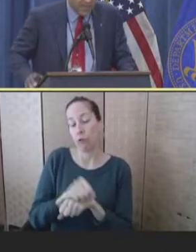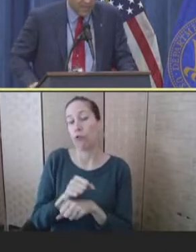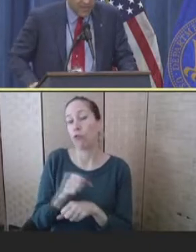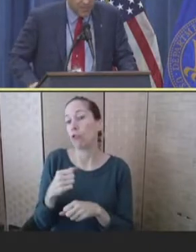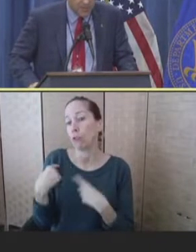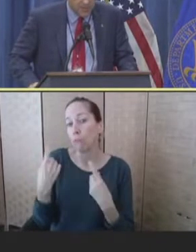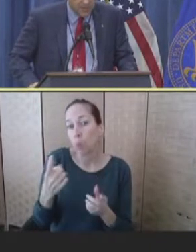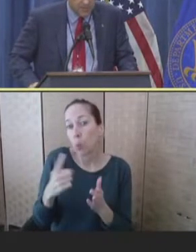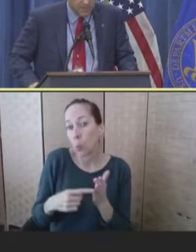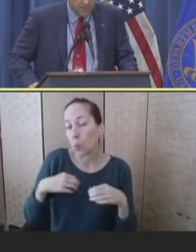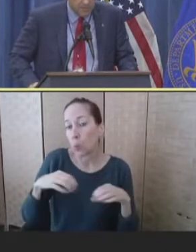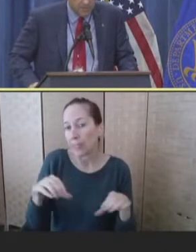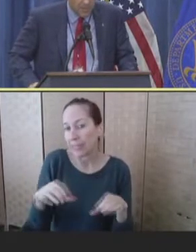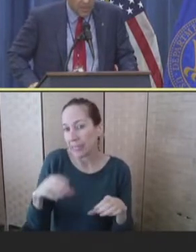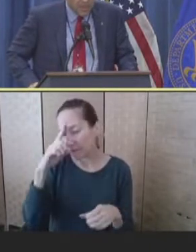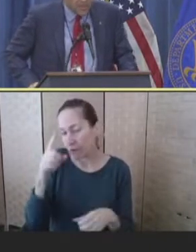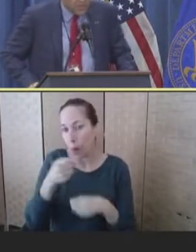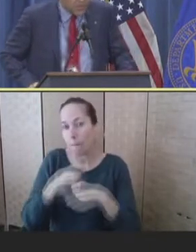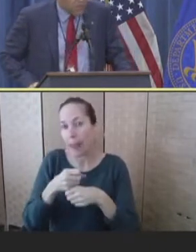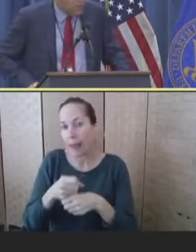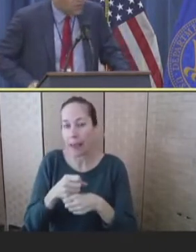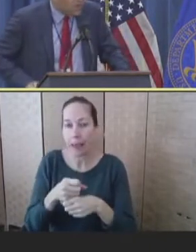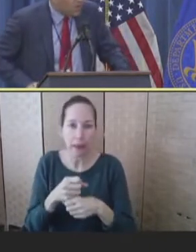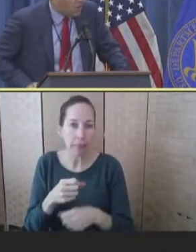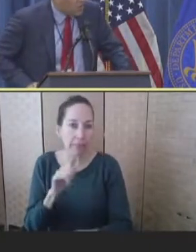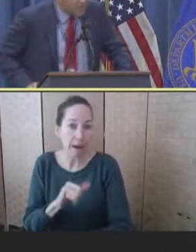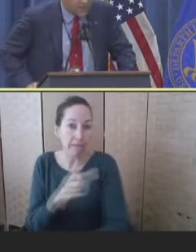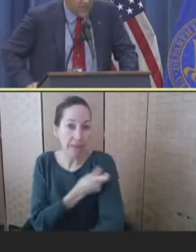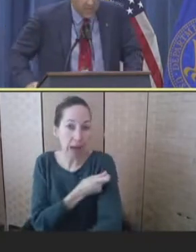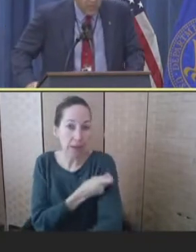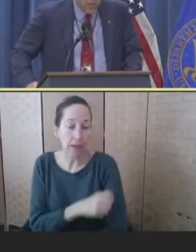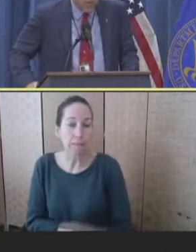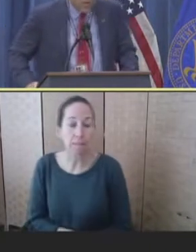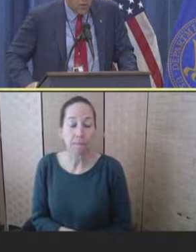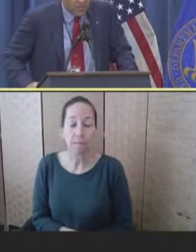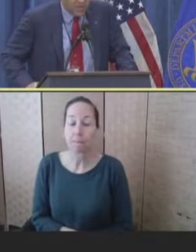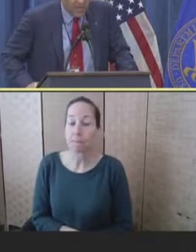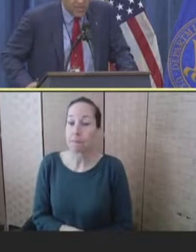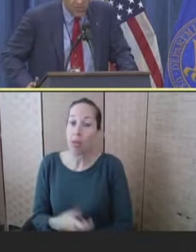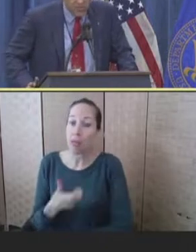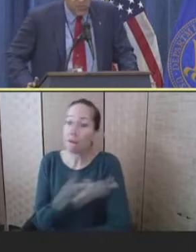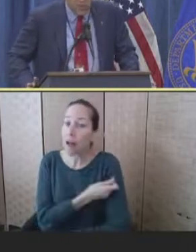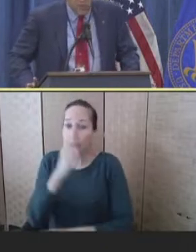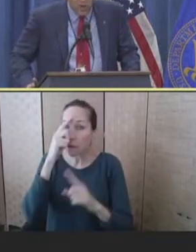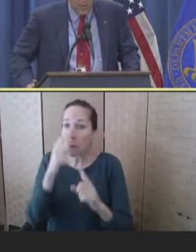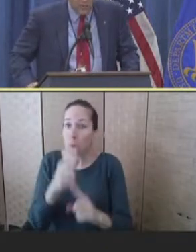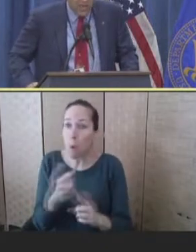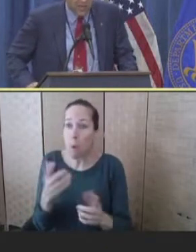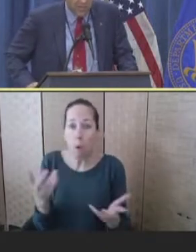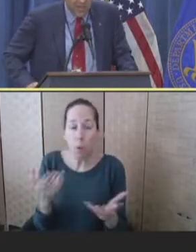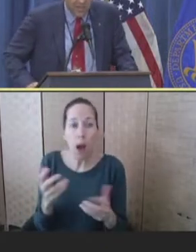Next slide, please. So, what was our goal with this vaccine? Well, our goal is to make a universal or broadly protected vaccine.